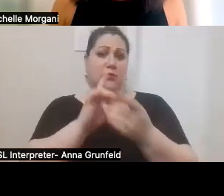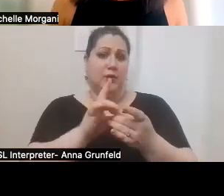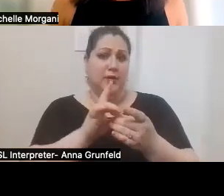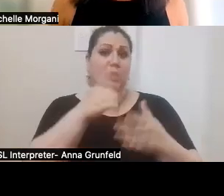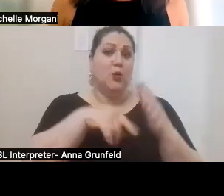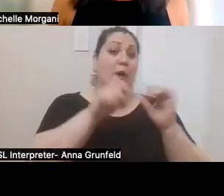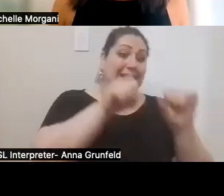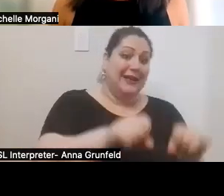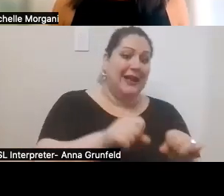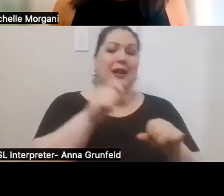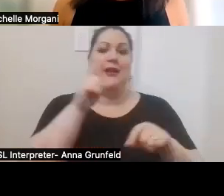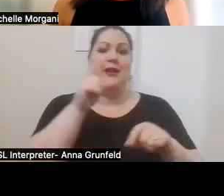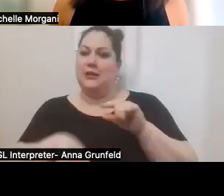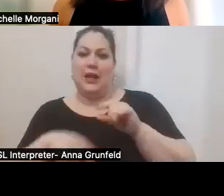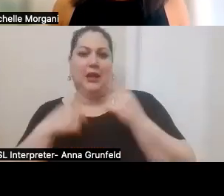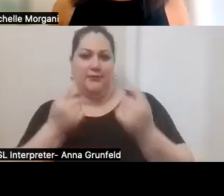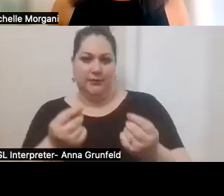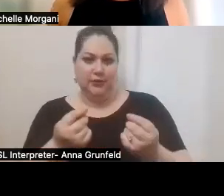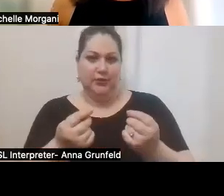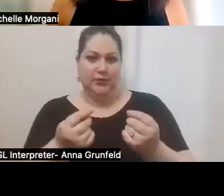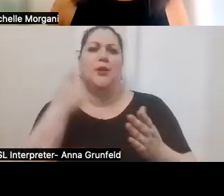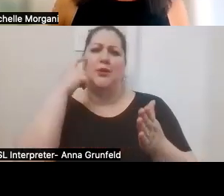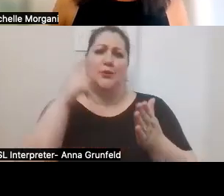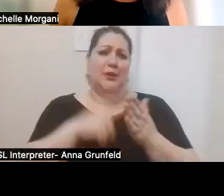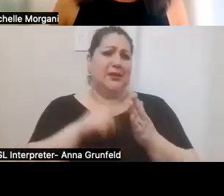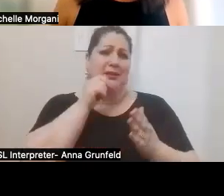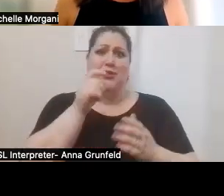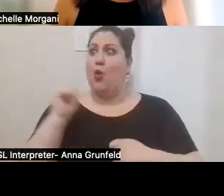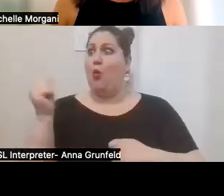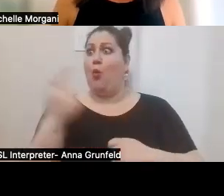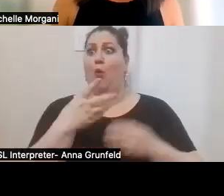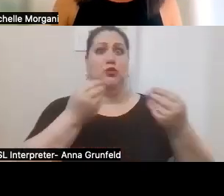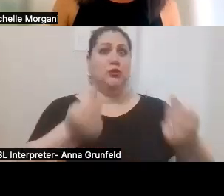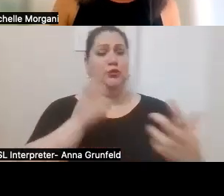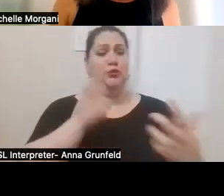Recognizing that not every single solution is going to be a perfect fit for all students.